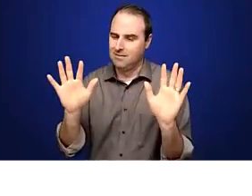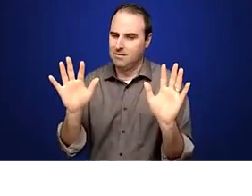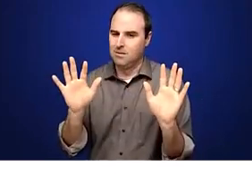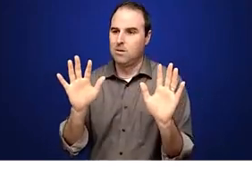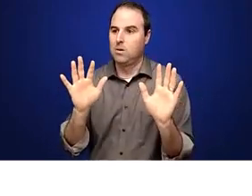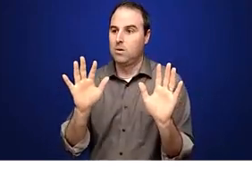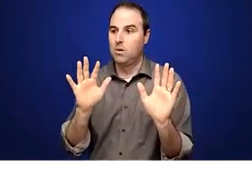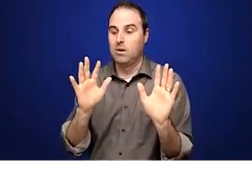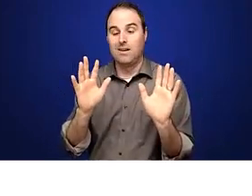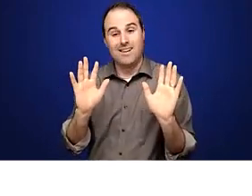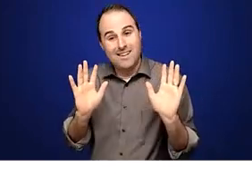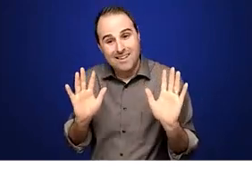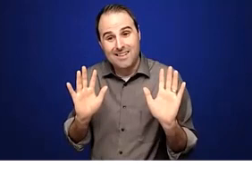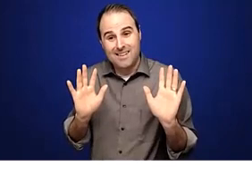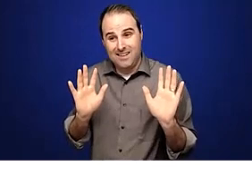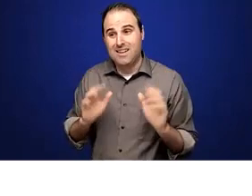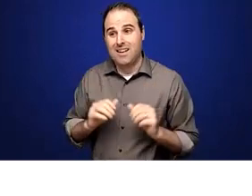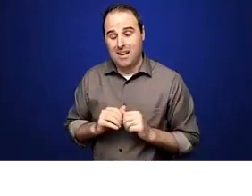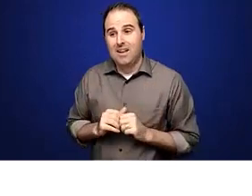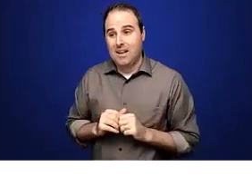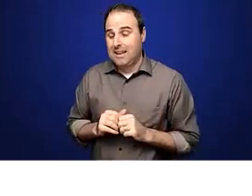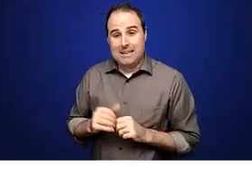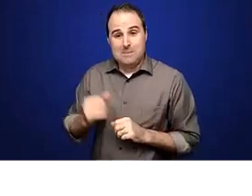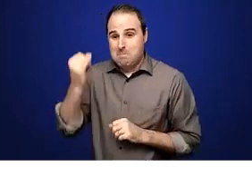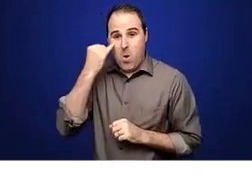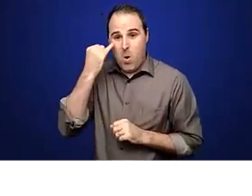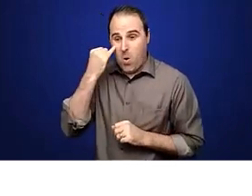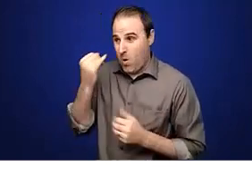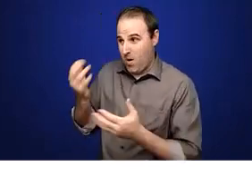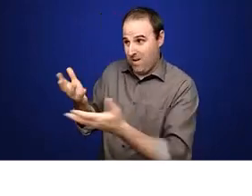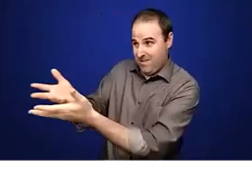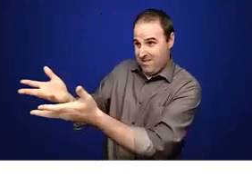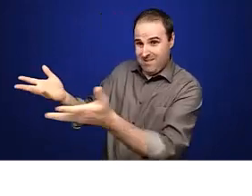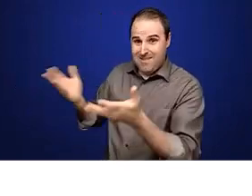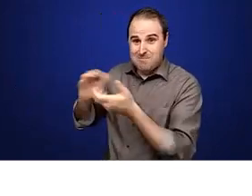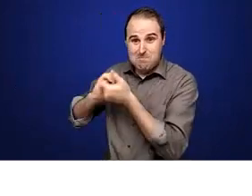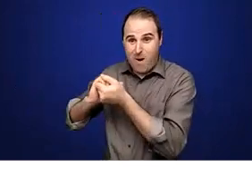relevant research and these tools without significant input from our partners.